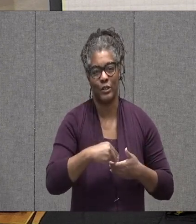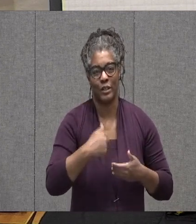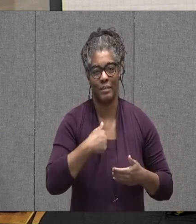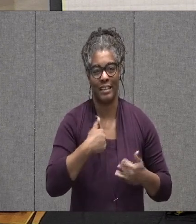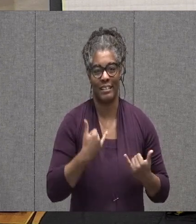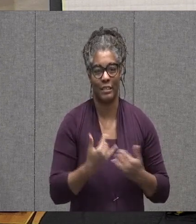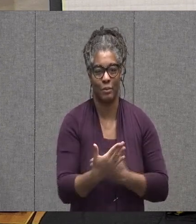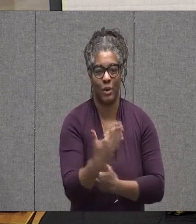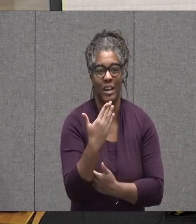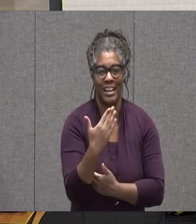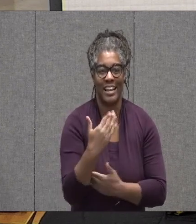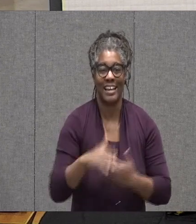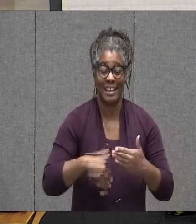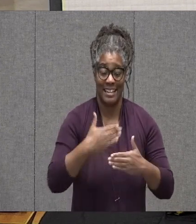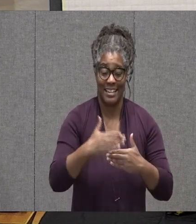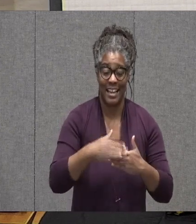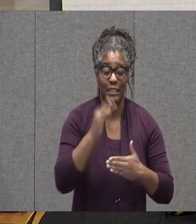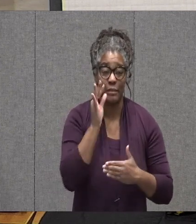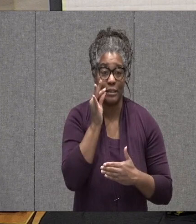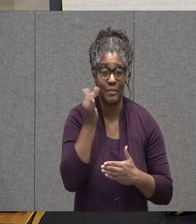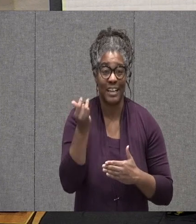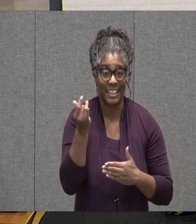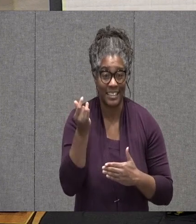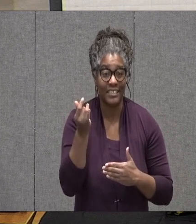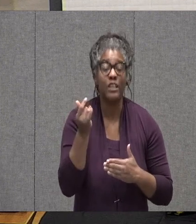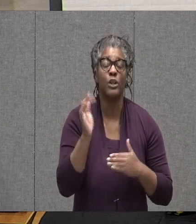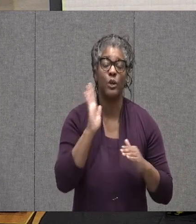some really fun word work with you all. I can't wait to see what she has.